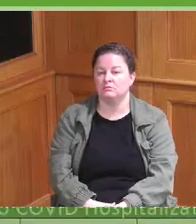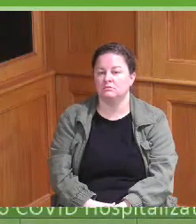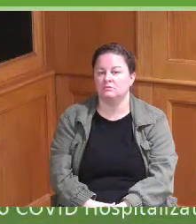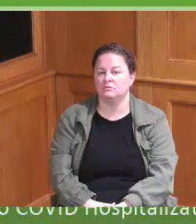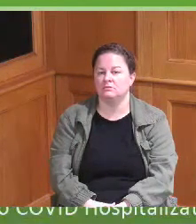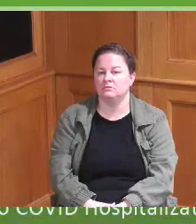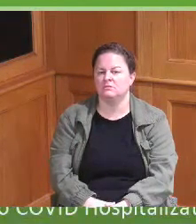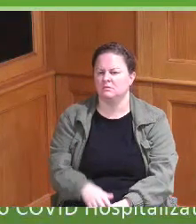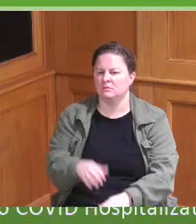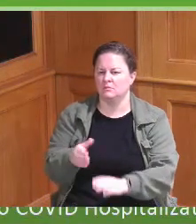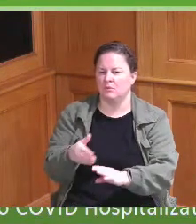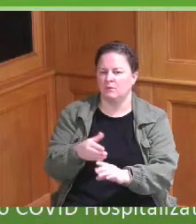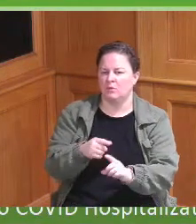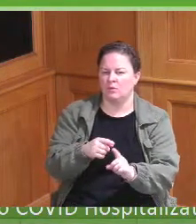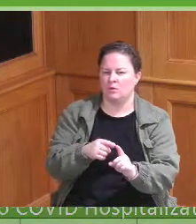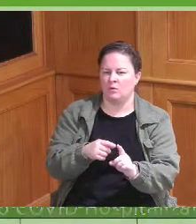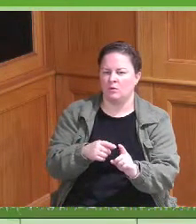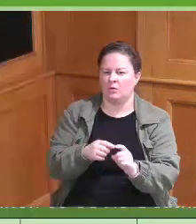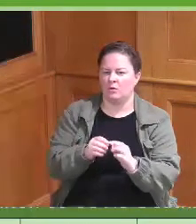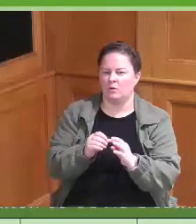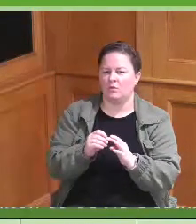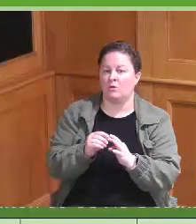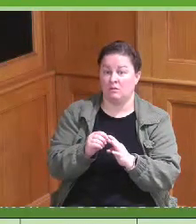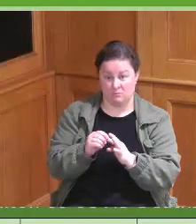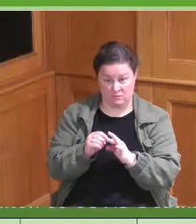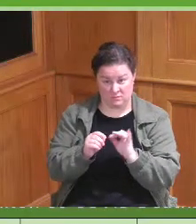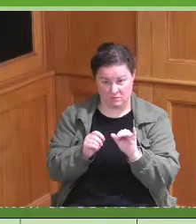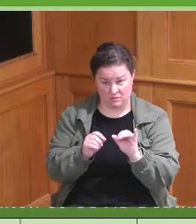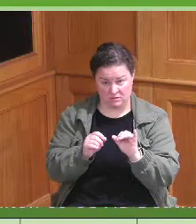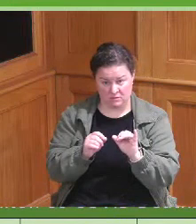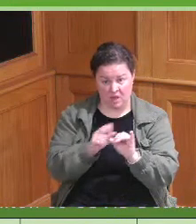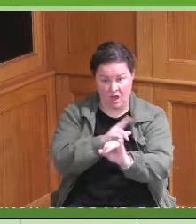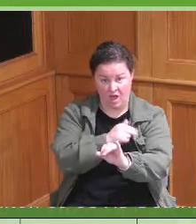order which the hospital is it yeah the hospital